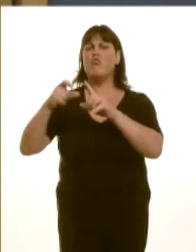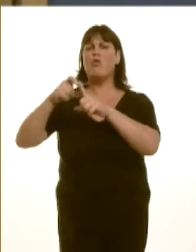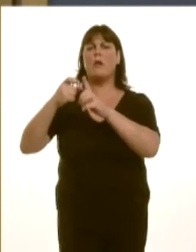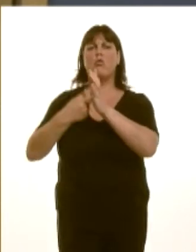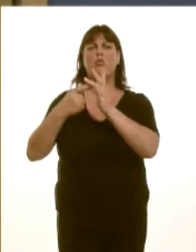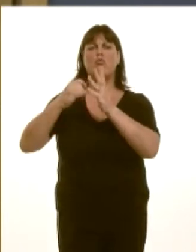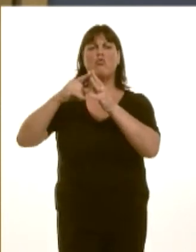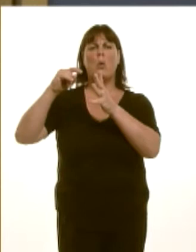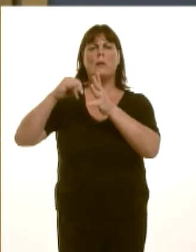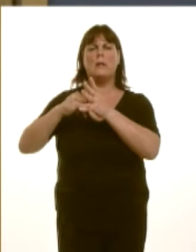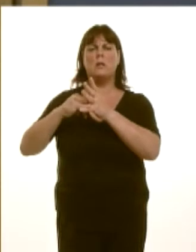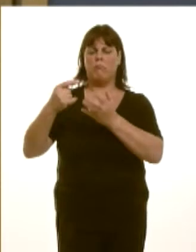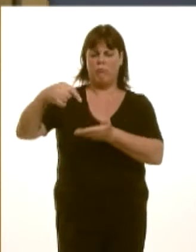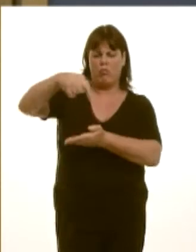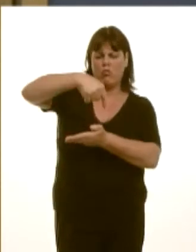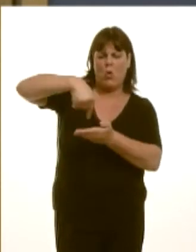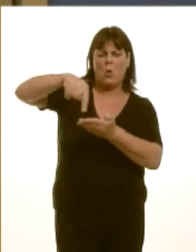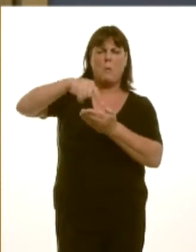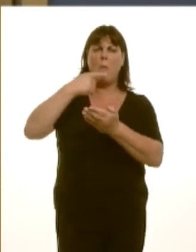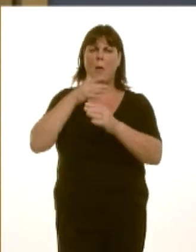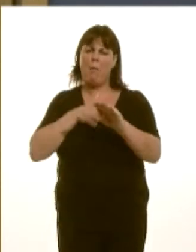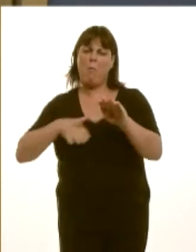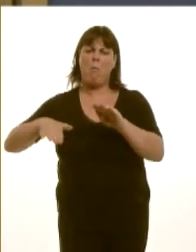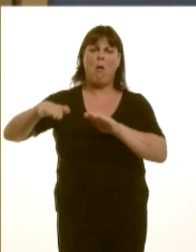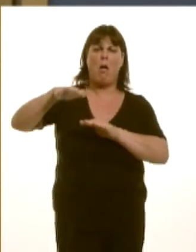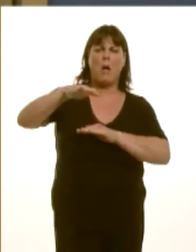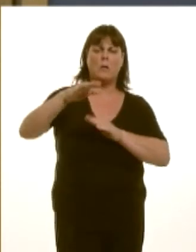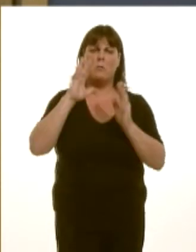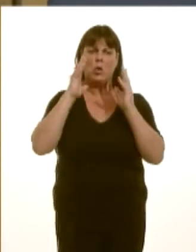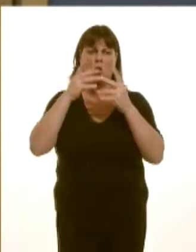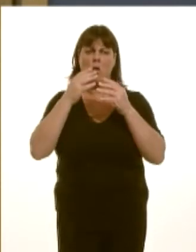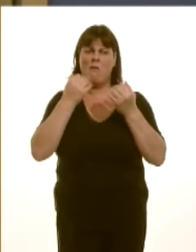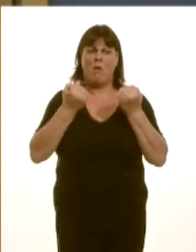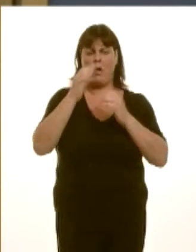There is concern, as people pull out there, that cars may be travelling at great speed